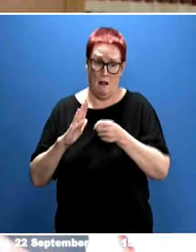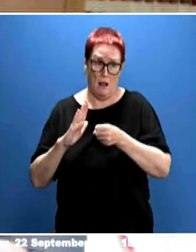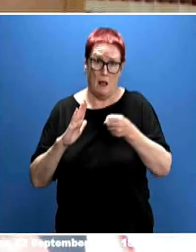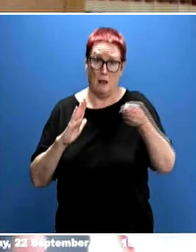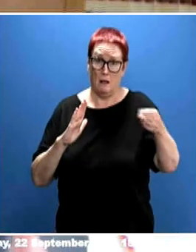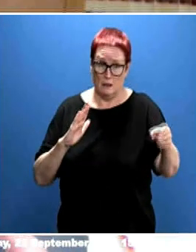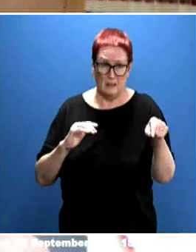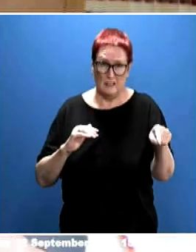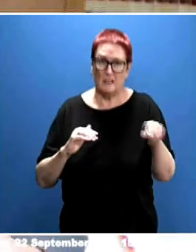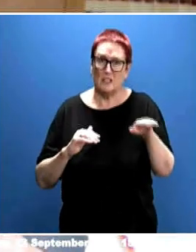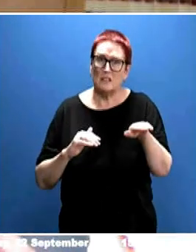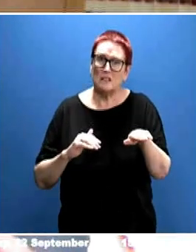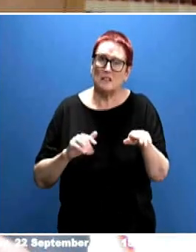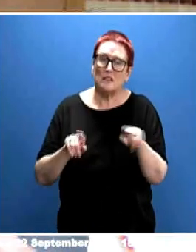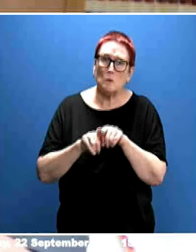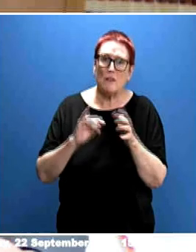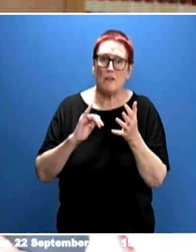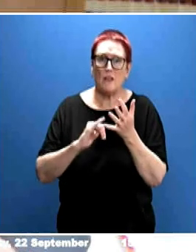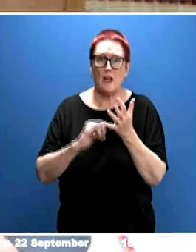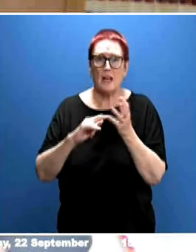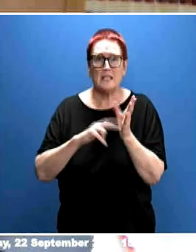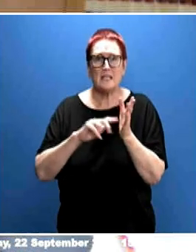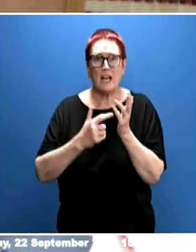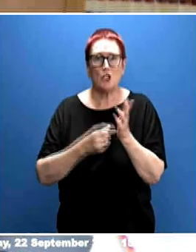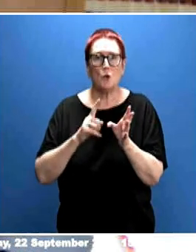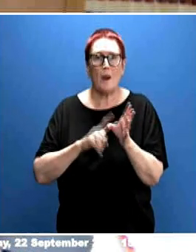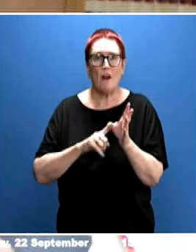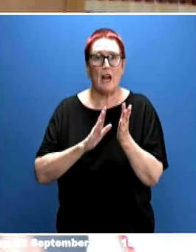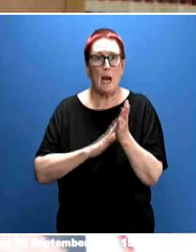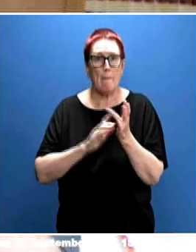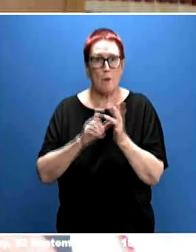around our sanctuary model is described as a therapeutic care service, and that